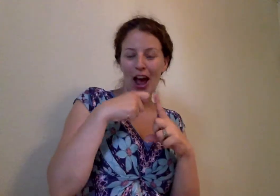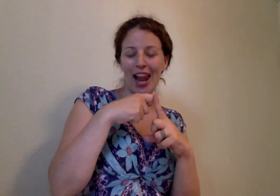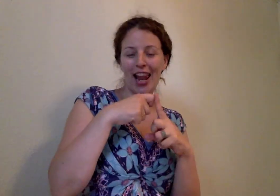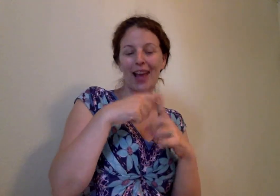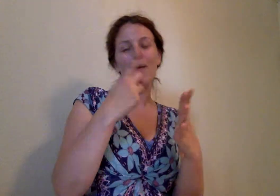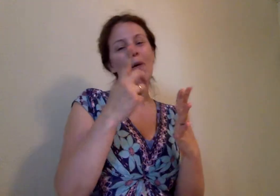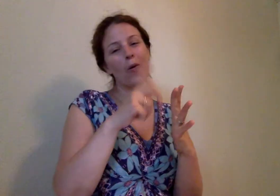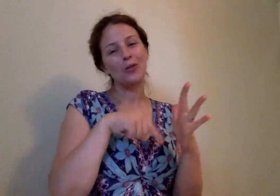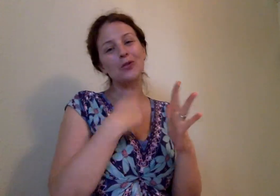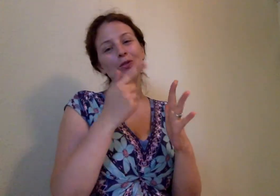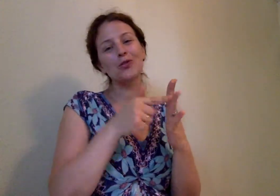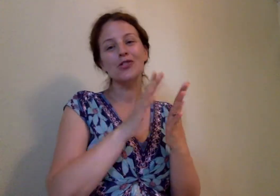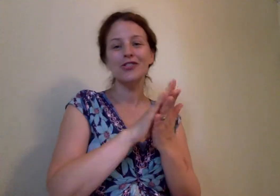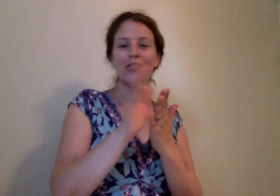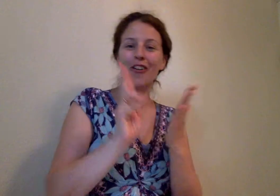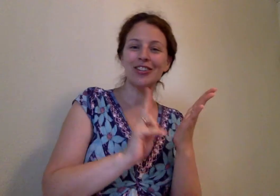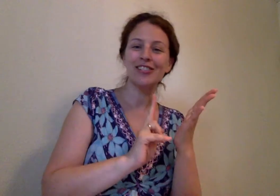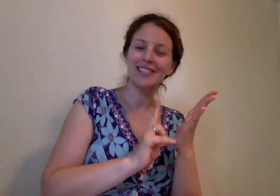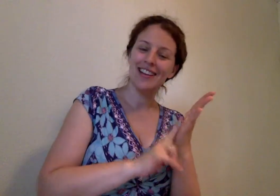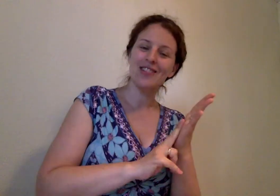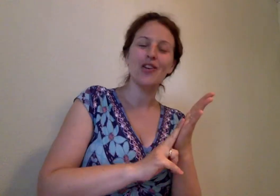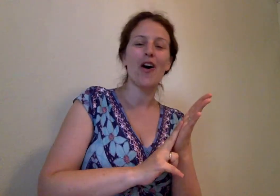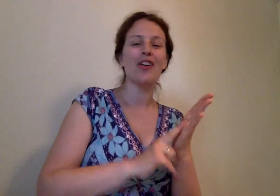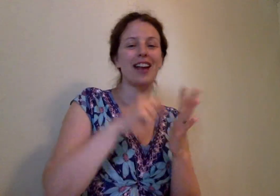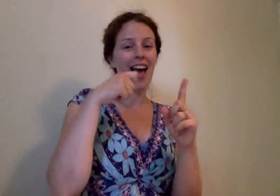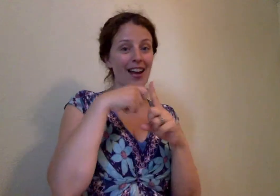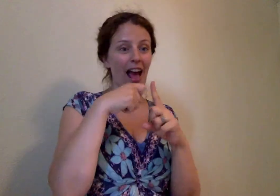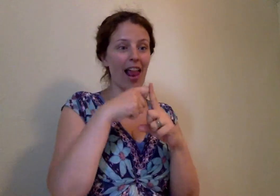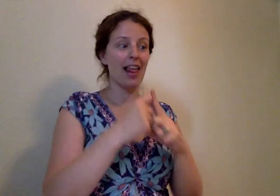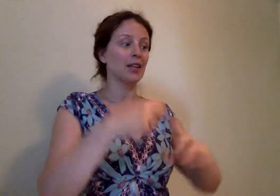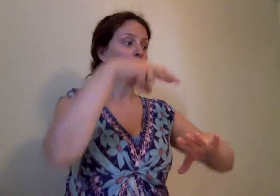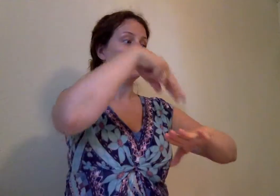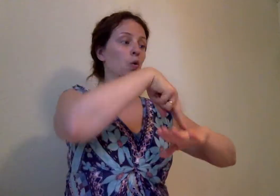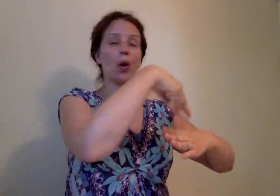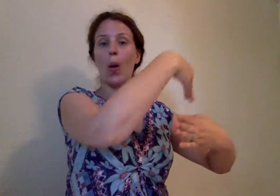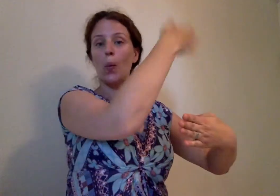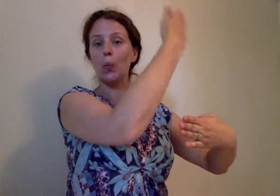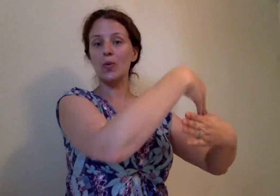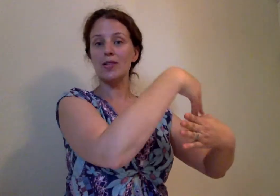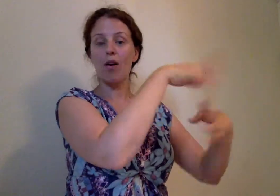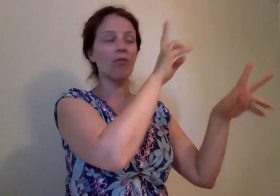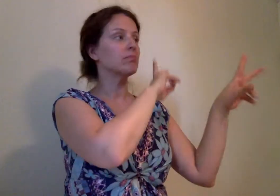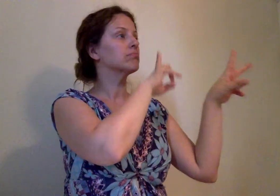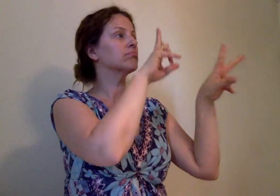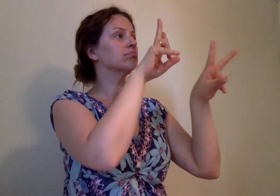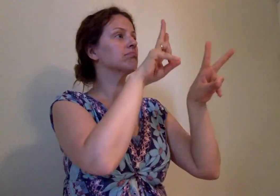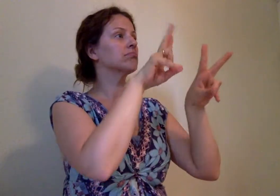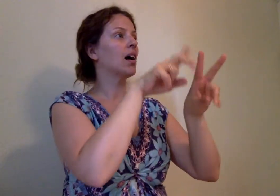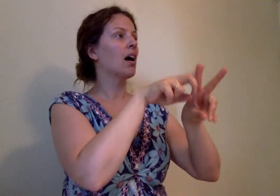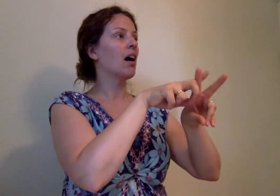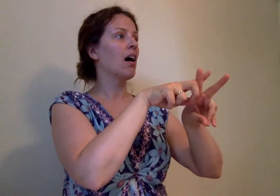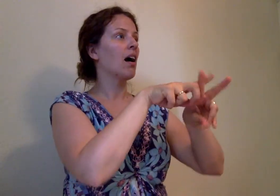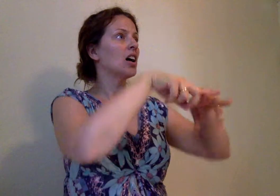Mr John Knightley stood looking out the window.